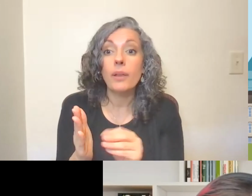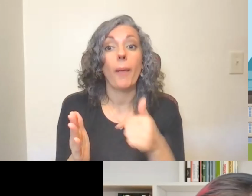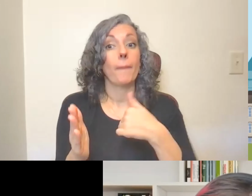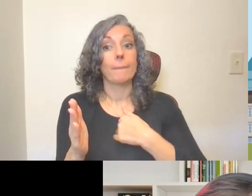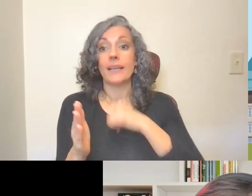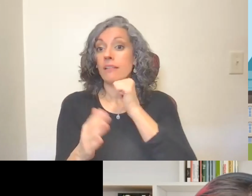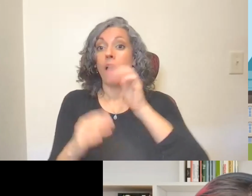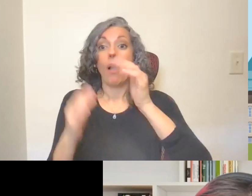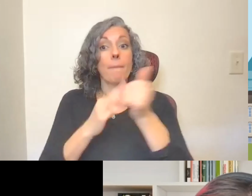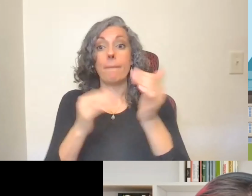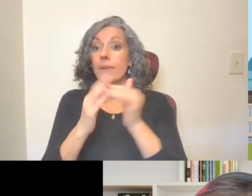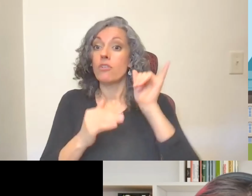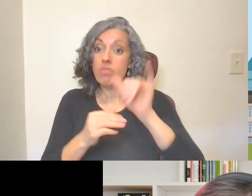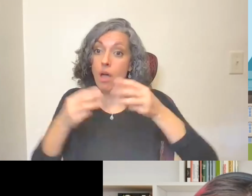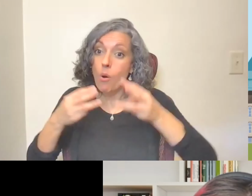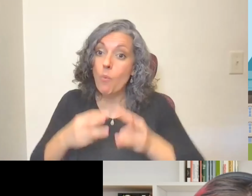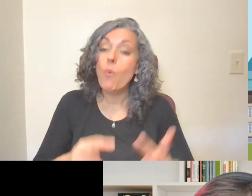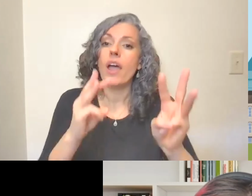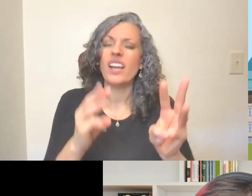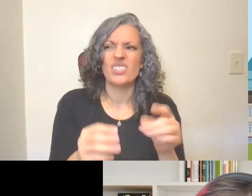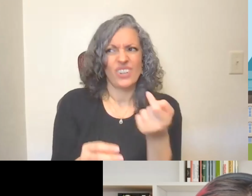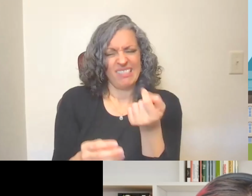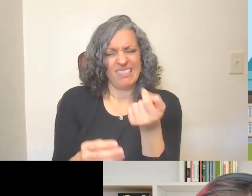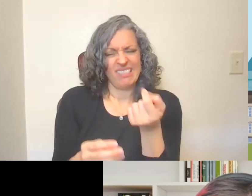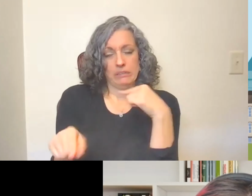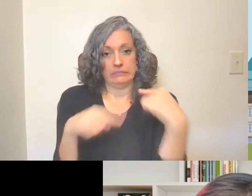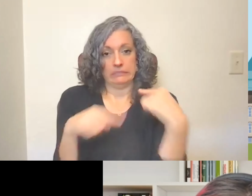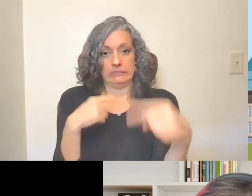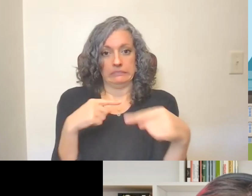there's a little bit of a tension. Can you maybe speak to that a little bit? [Stéphanie]: Yeah,